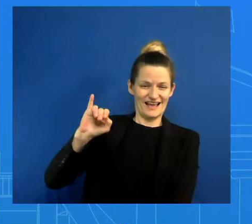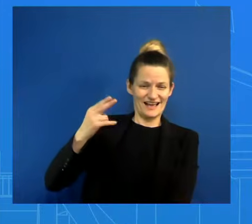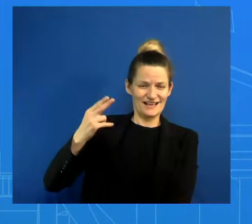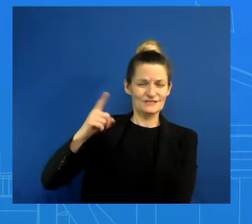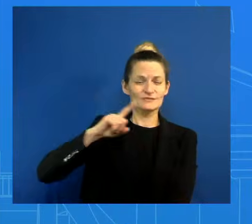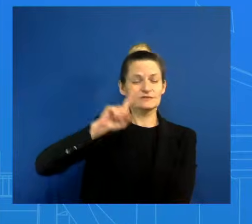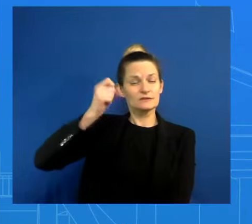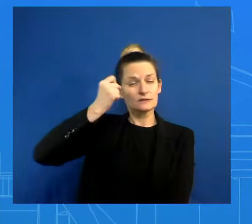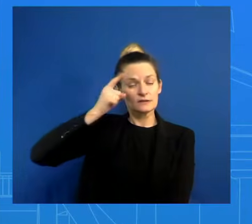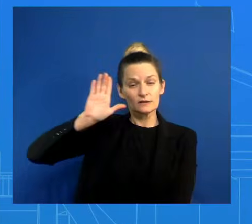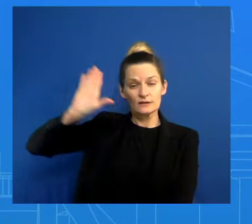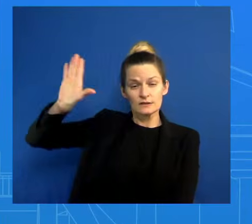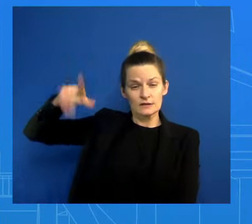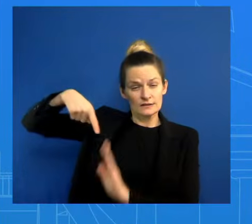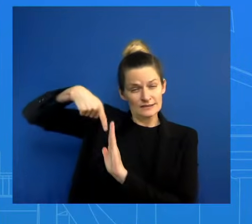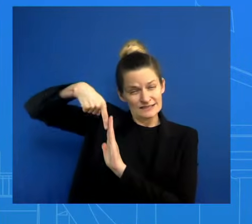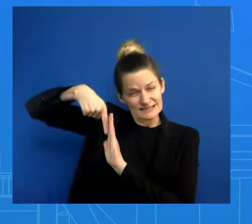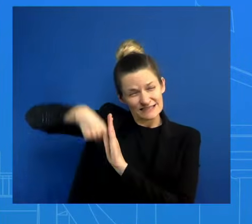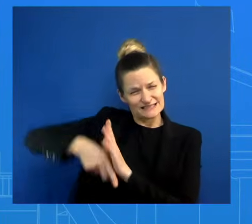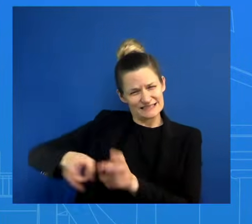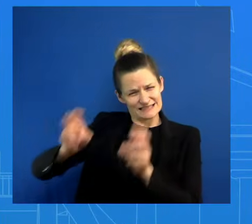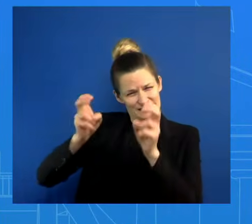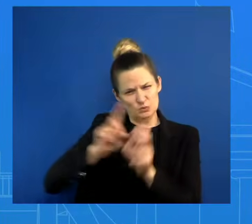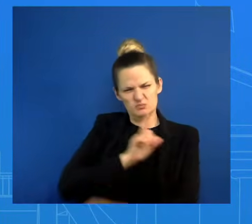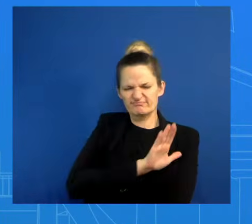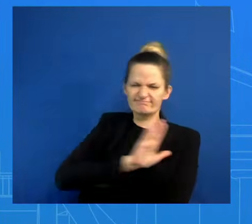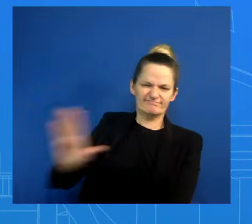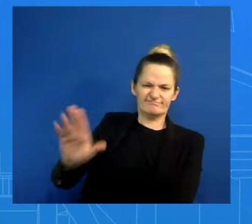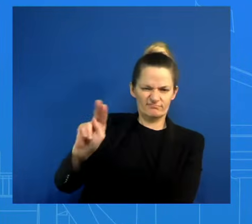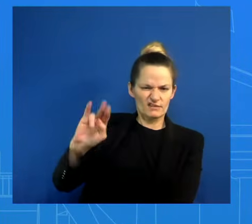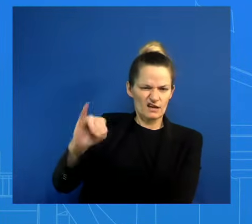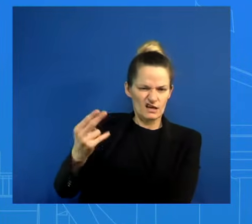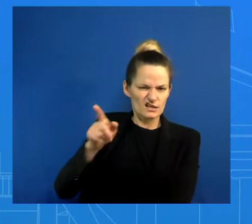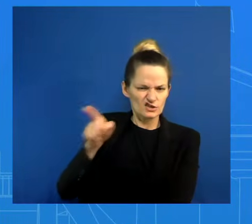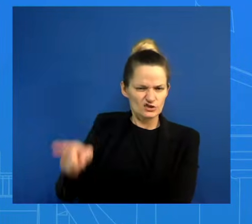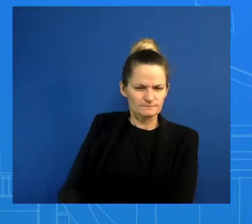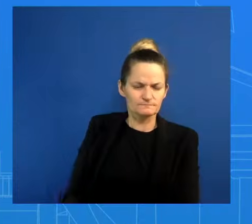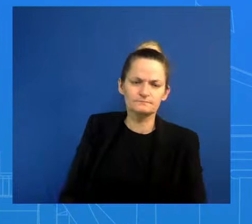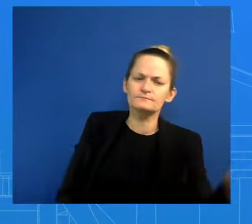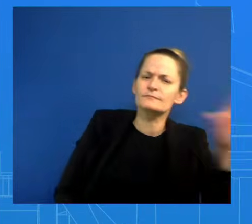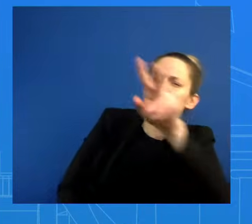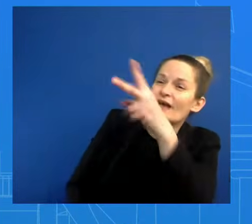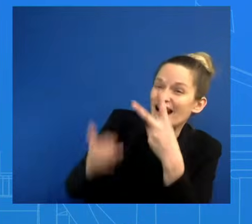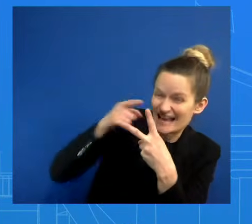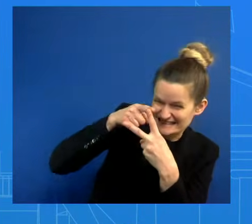The Press: And just a very brief follow-up before turning to Twitter. Dr. Fauci's agency recently resumed funding